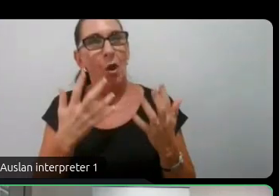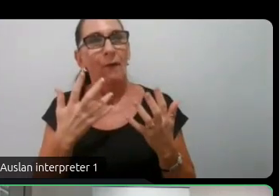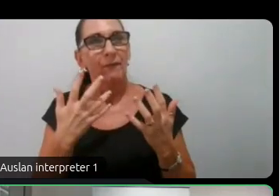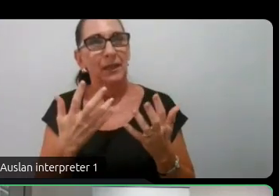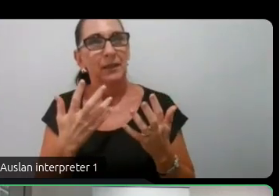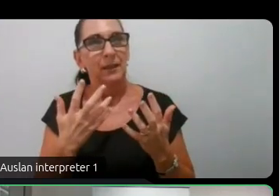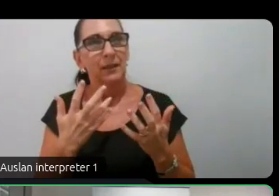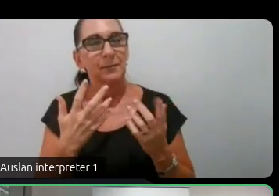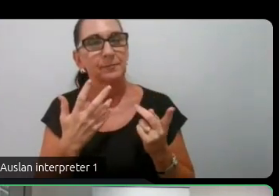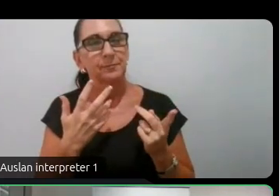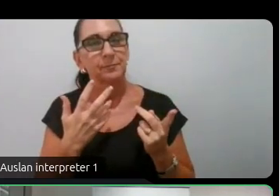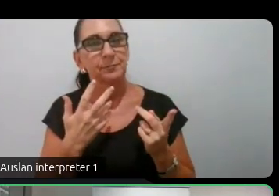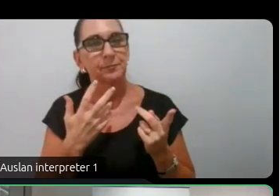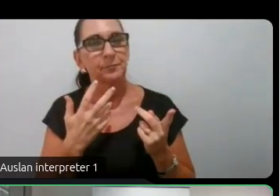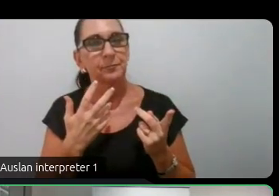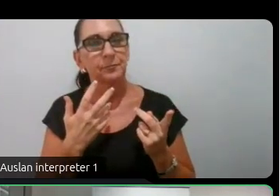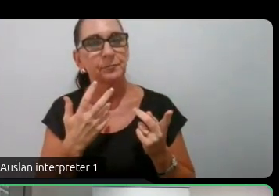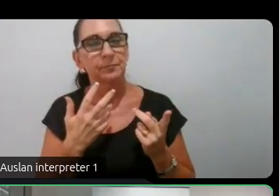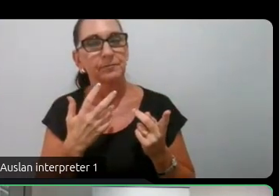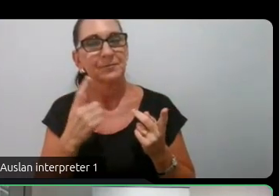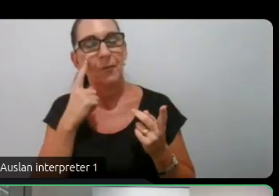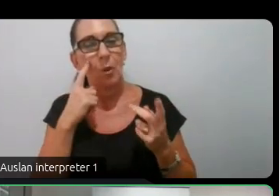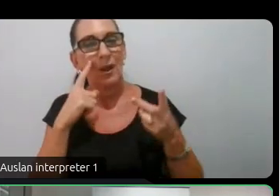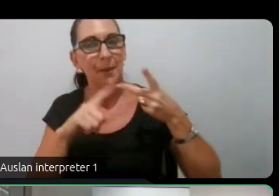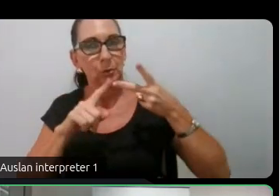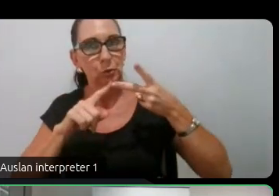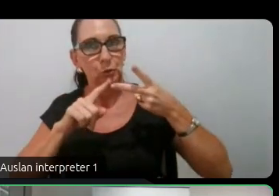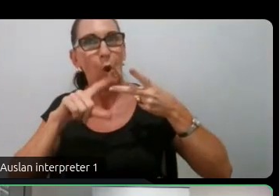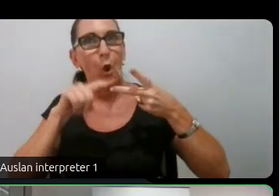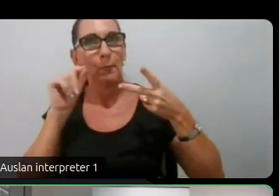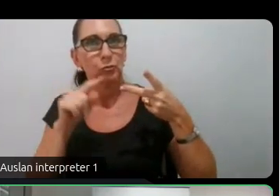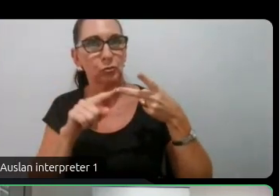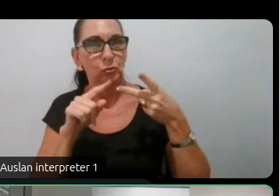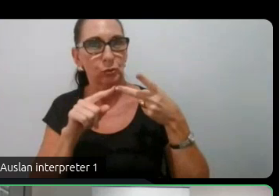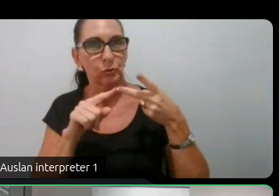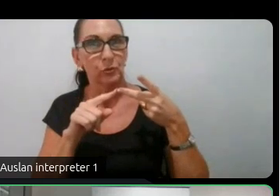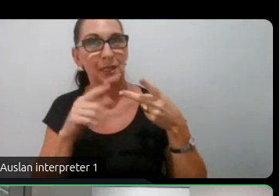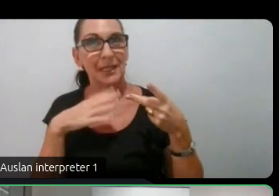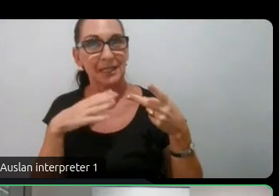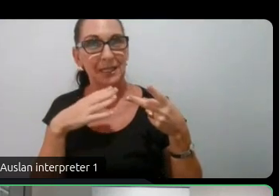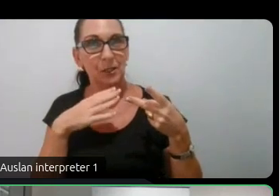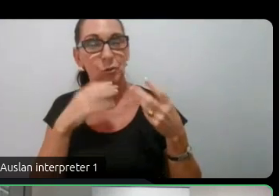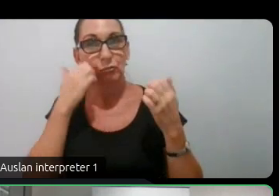that is done is essentially you do you need to establish that that additional impairment meets